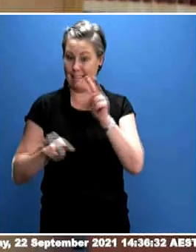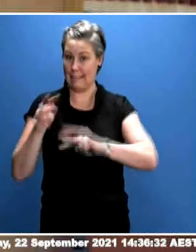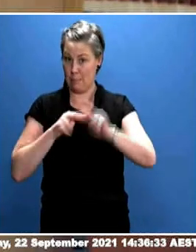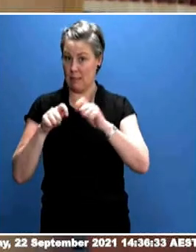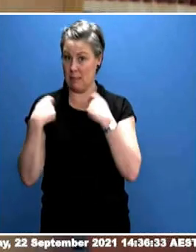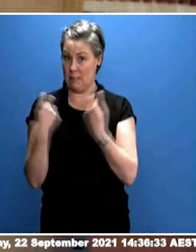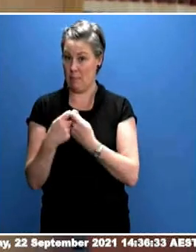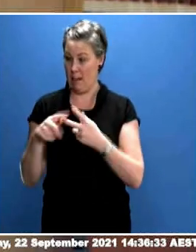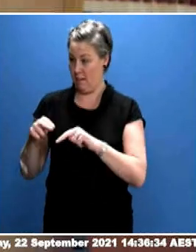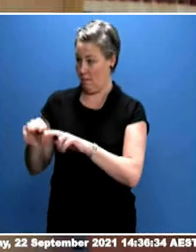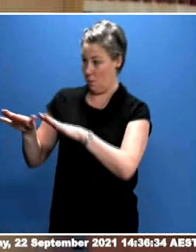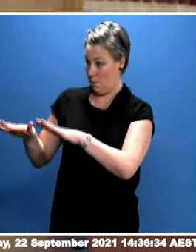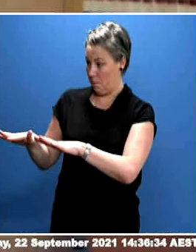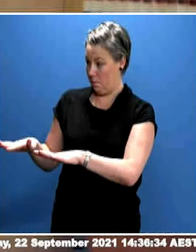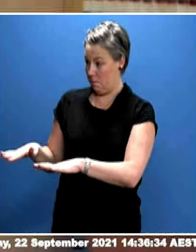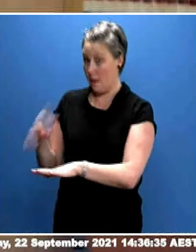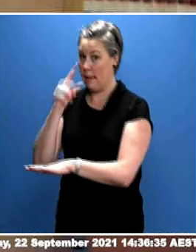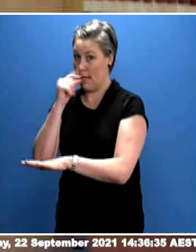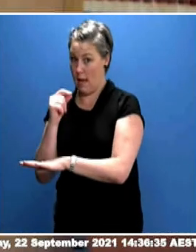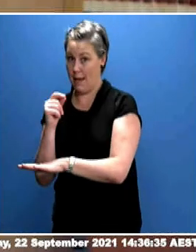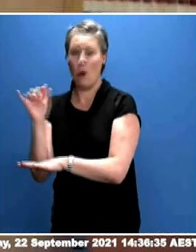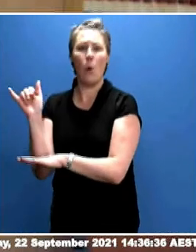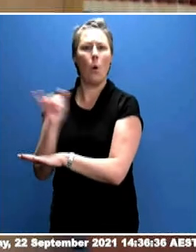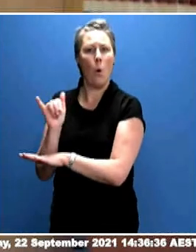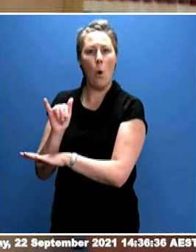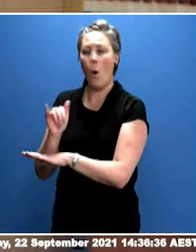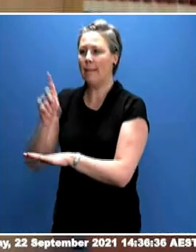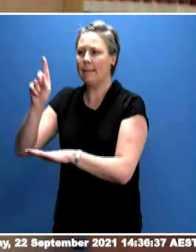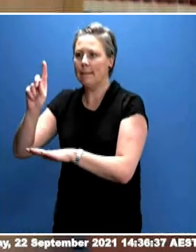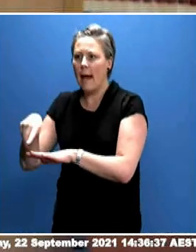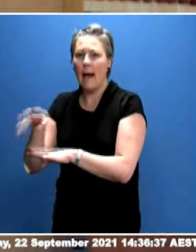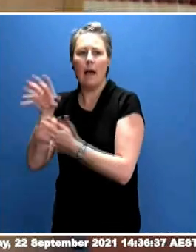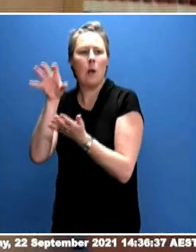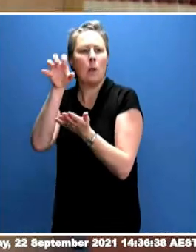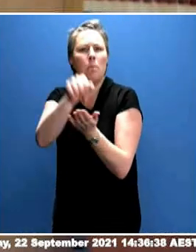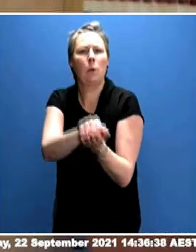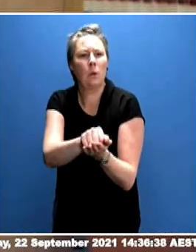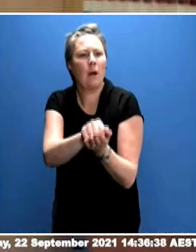potentially do that, or, we can start that process with external providers.